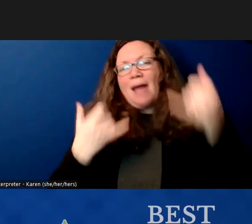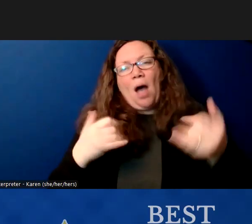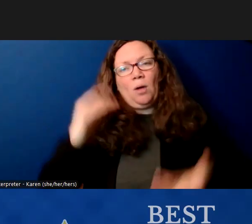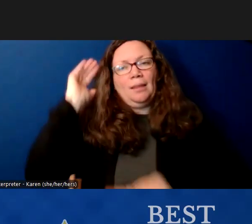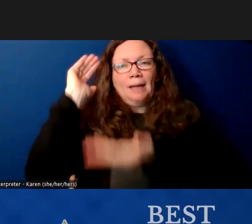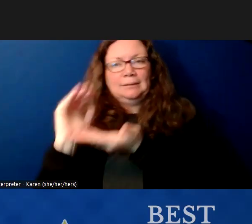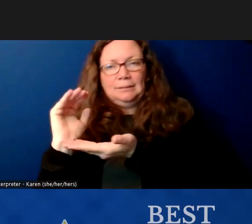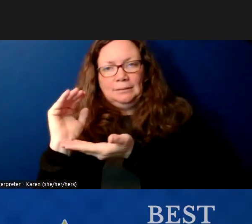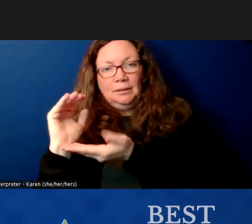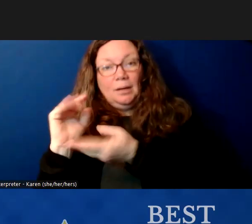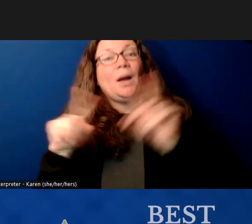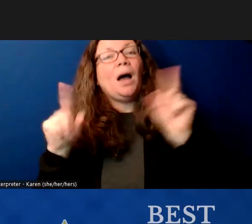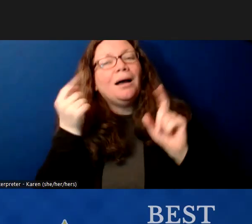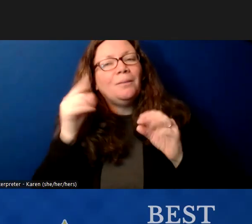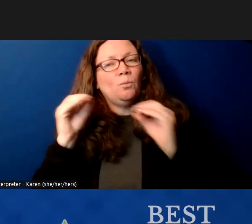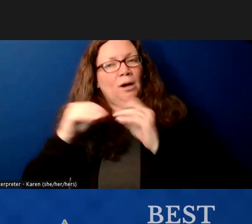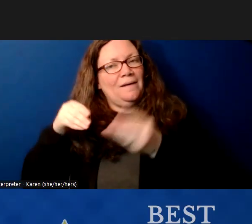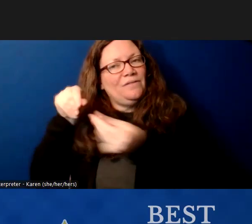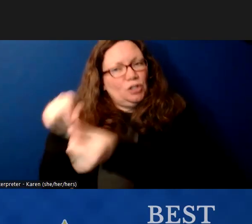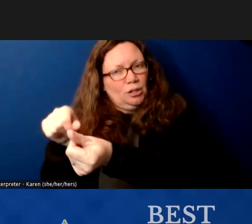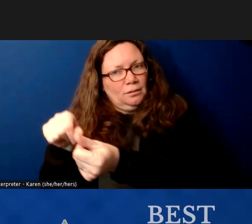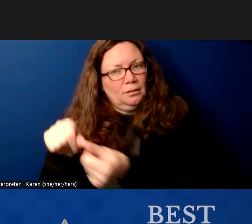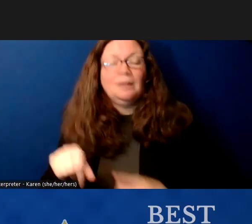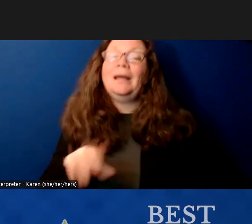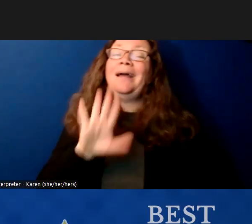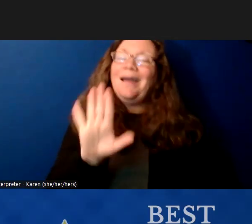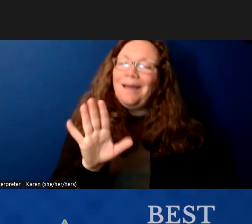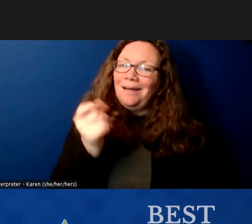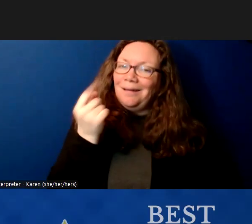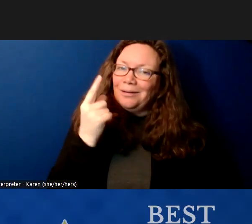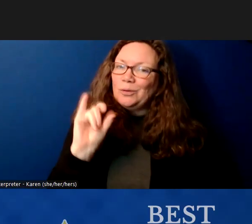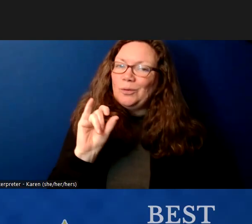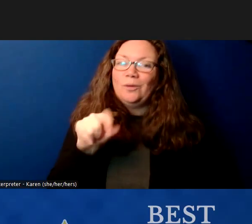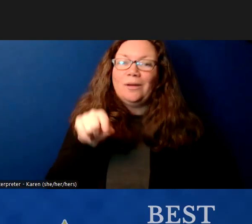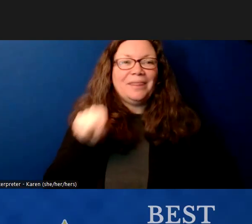Also, the jobs are going to change as the business changes, especially during the stabilization period.